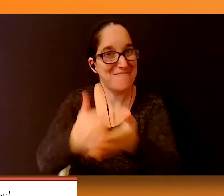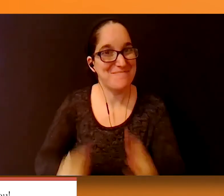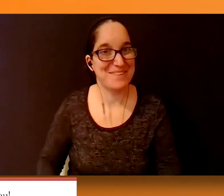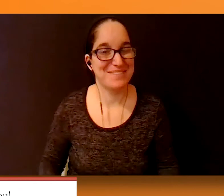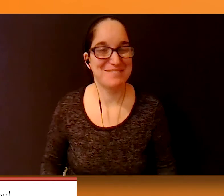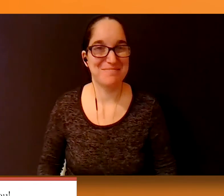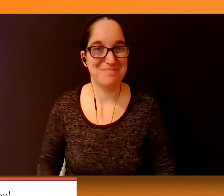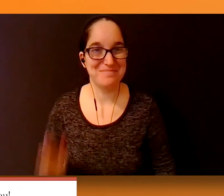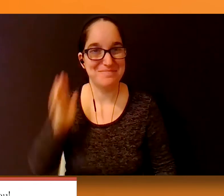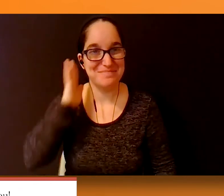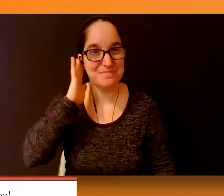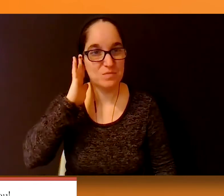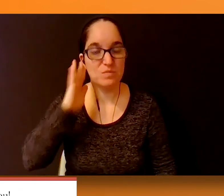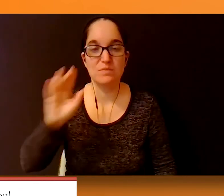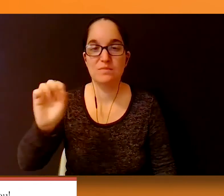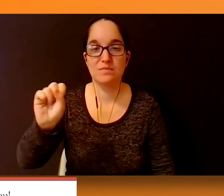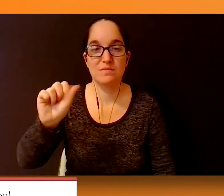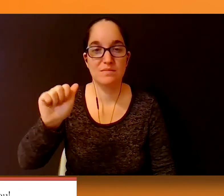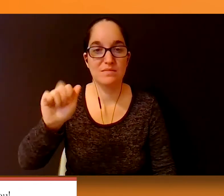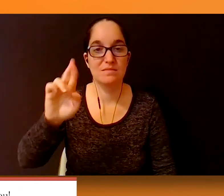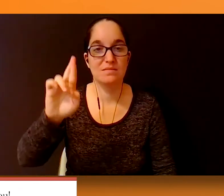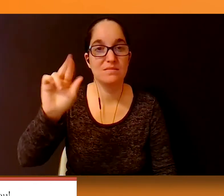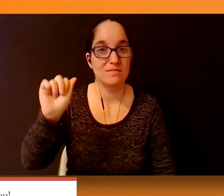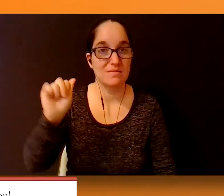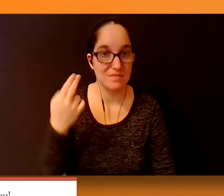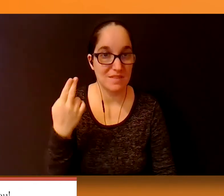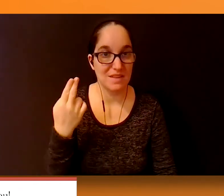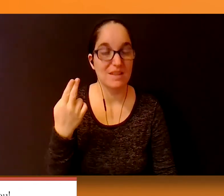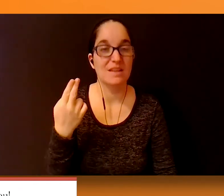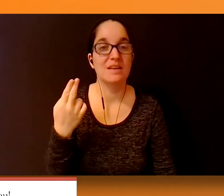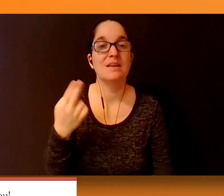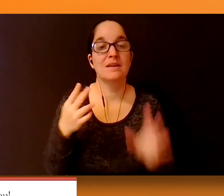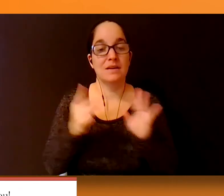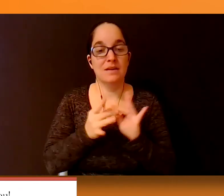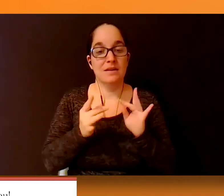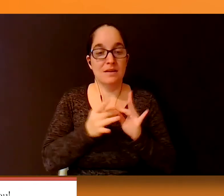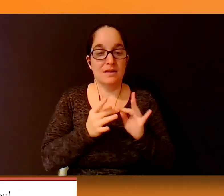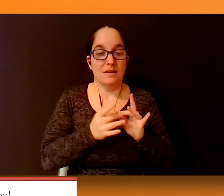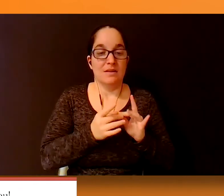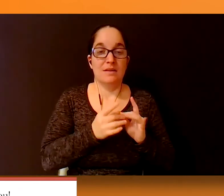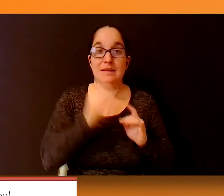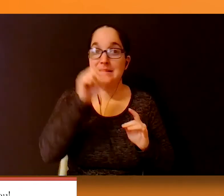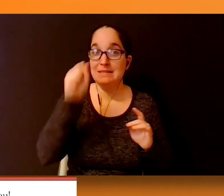Oh, Sarah was saying that after--after the semes-- later in the semester,